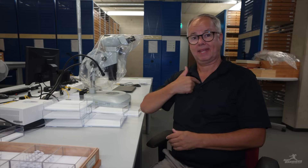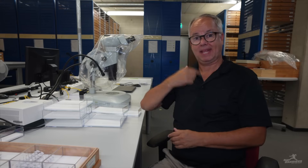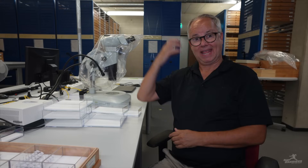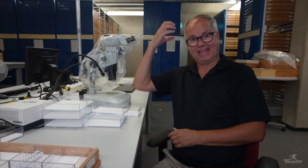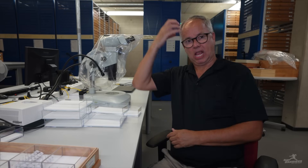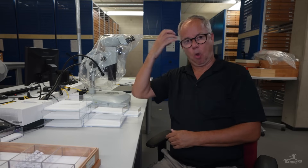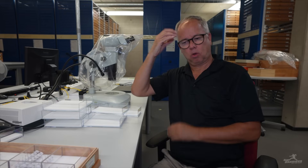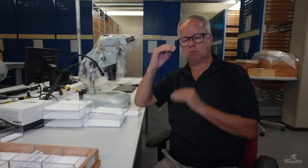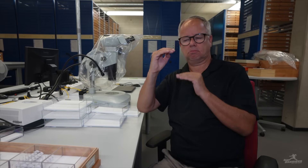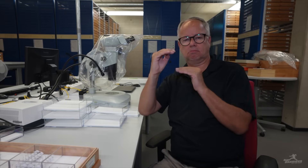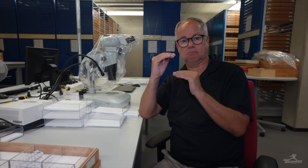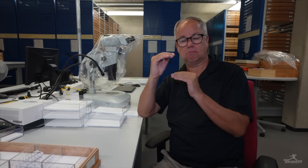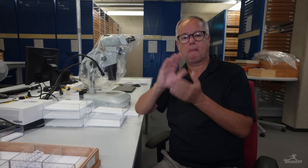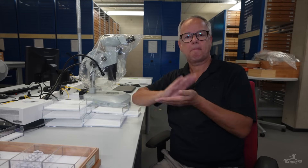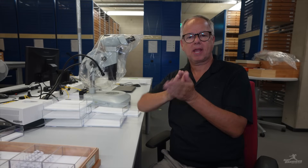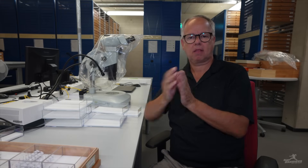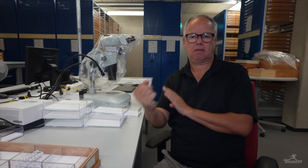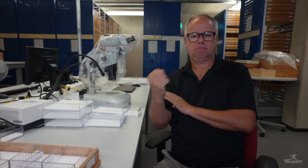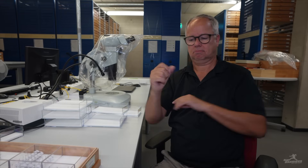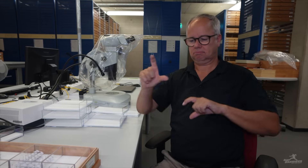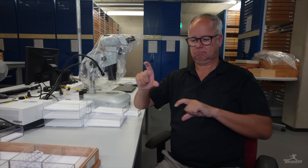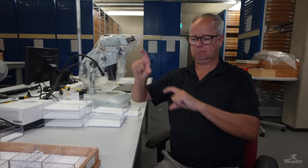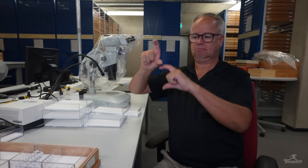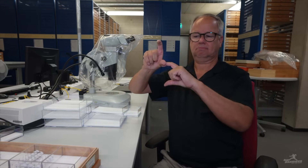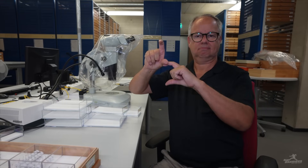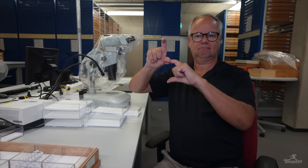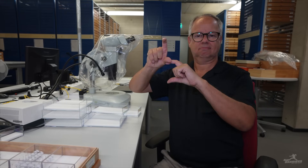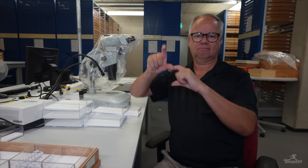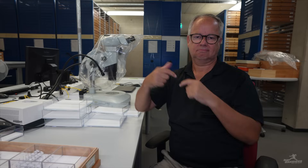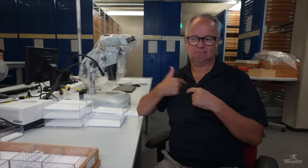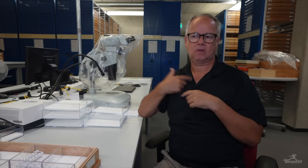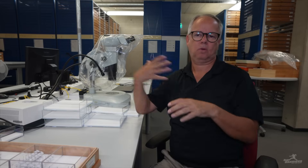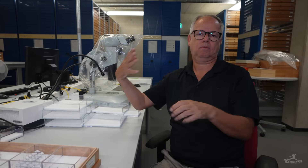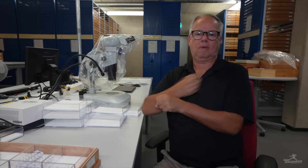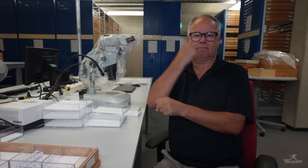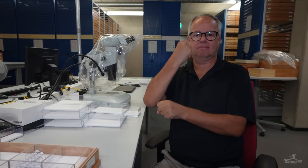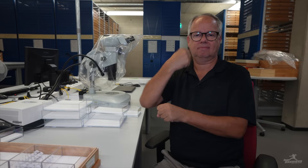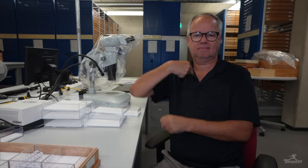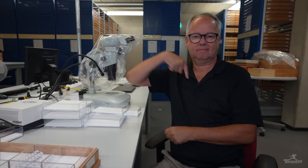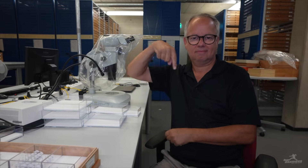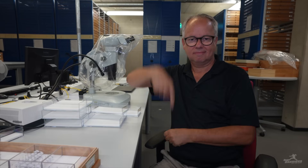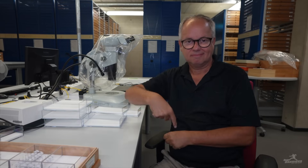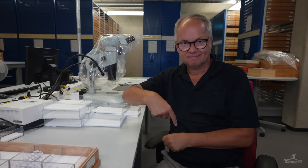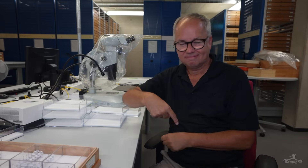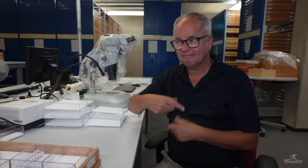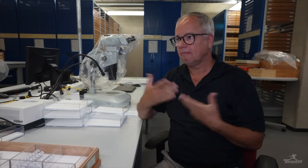I had knowledge in theory and hands-on experience, which was the perfect combination for this position.